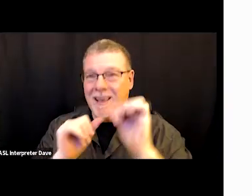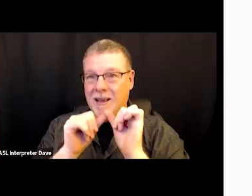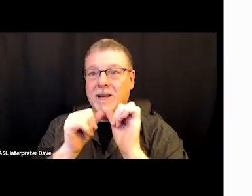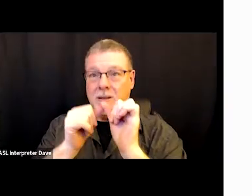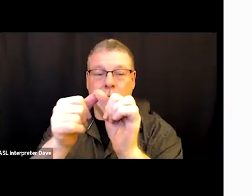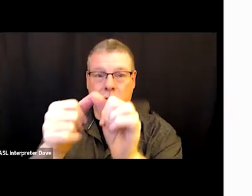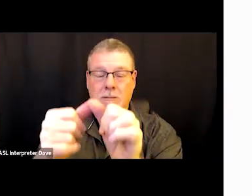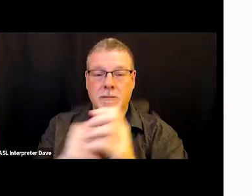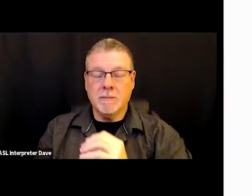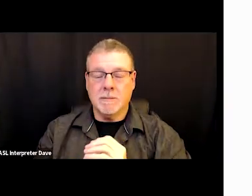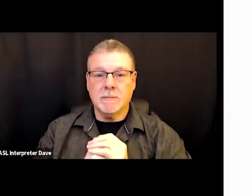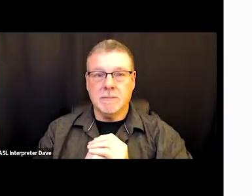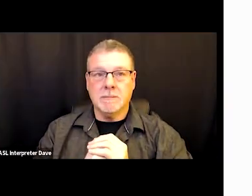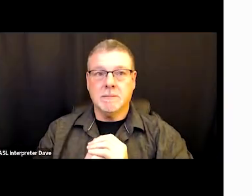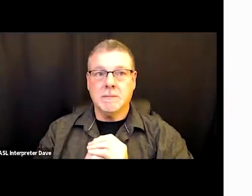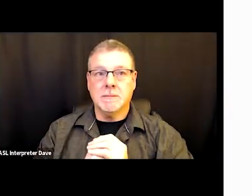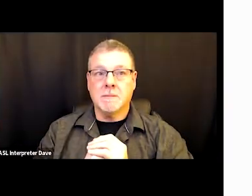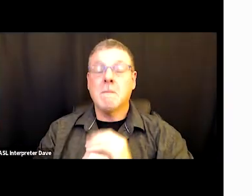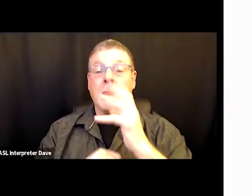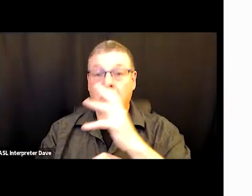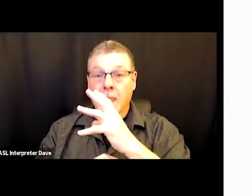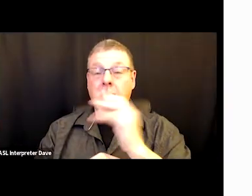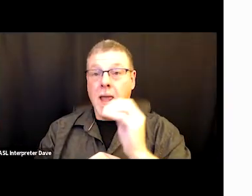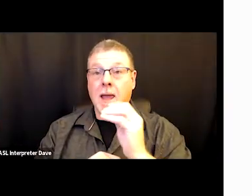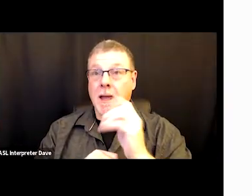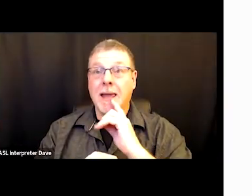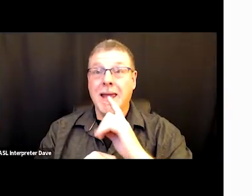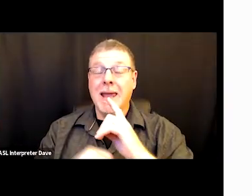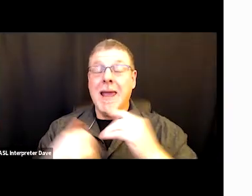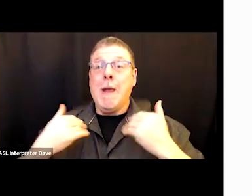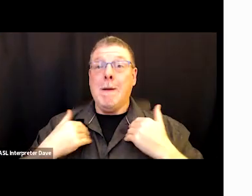and that it is the body's exposure to extreme horror